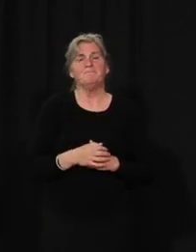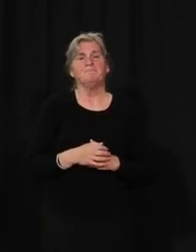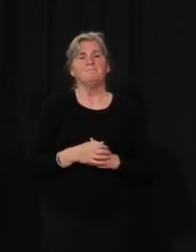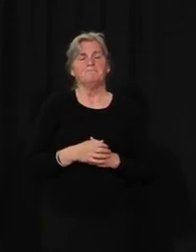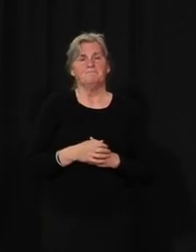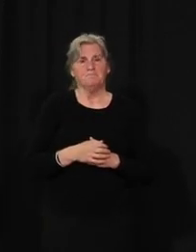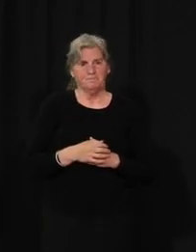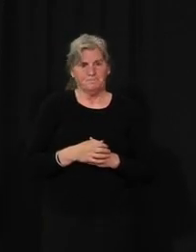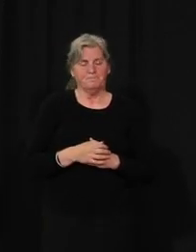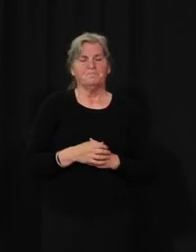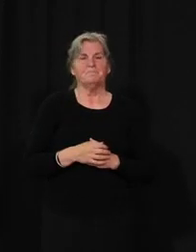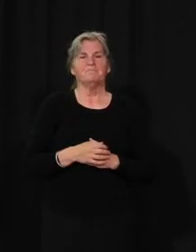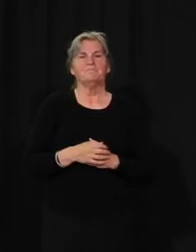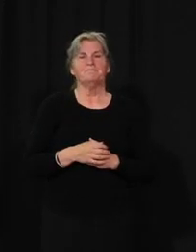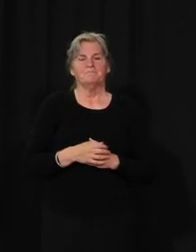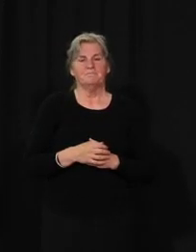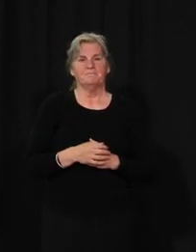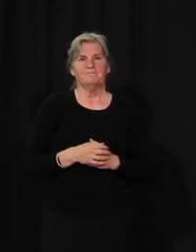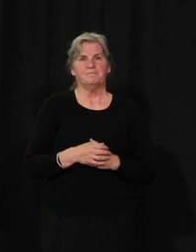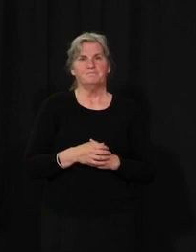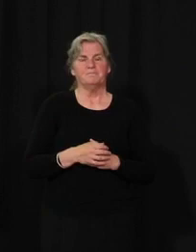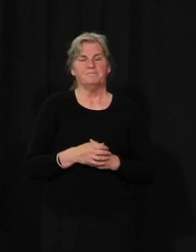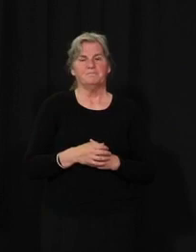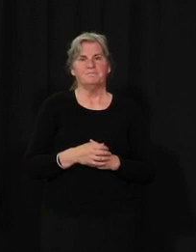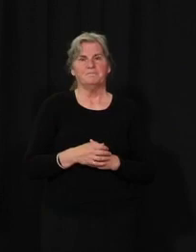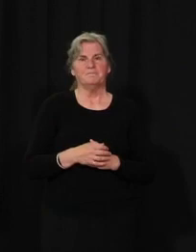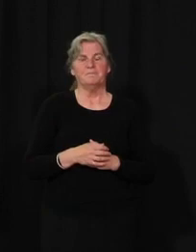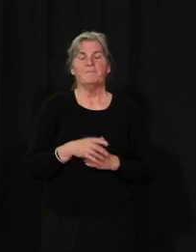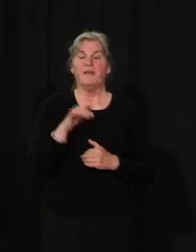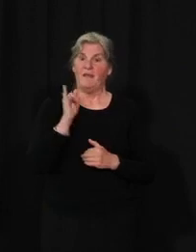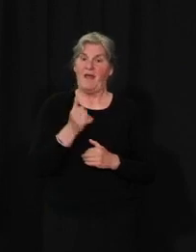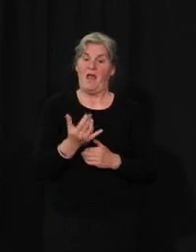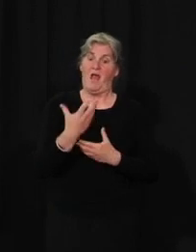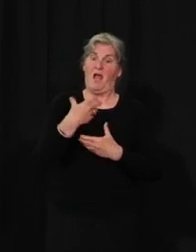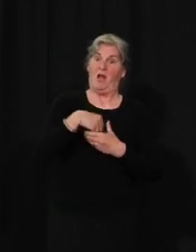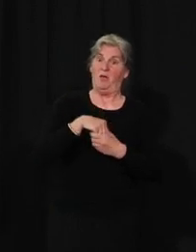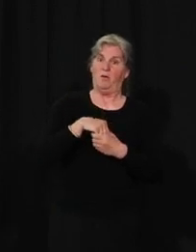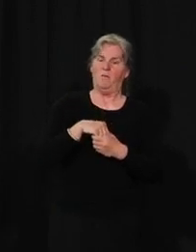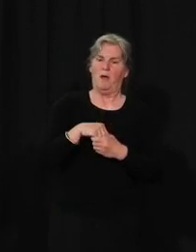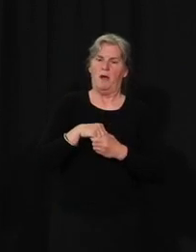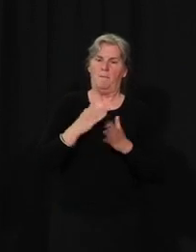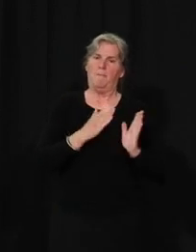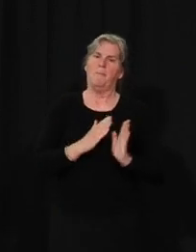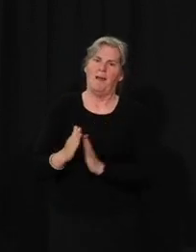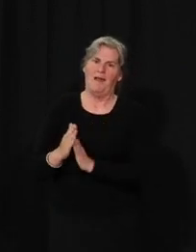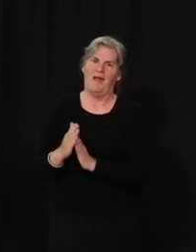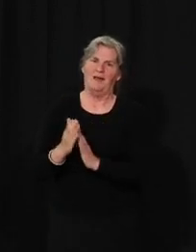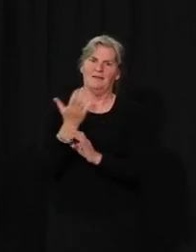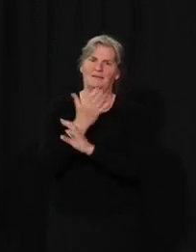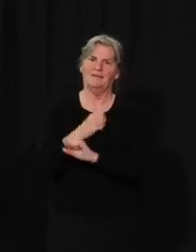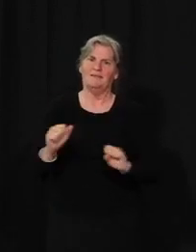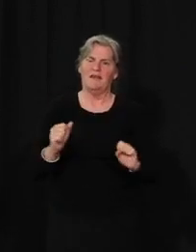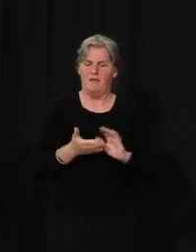and it goes back-- it really gos back to the planning. I did consider bars as higher rk